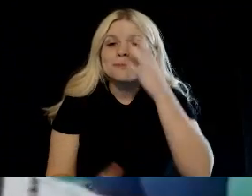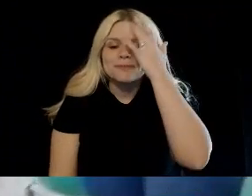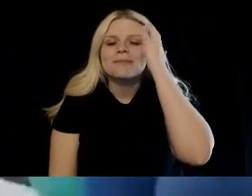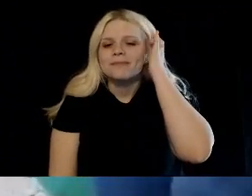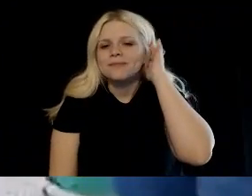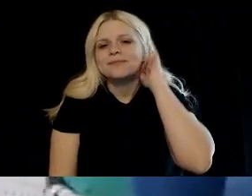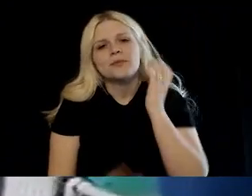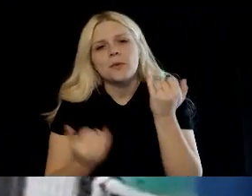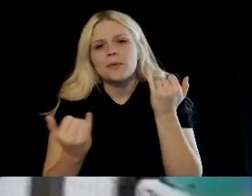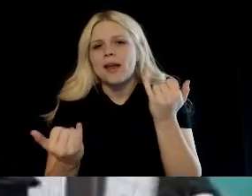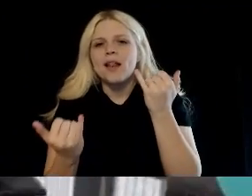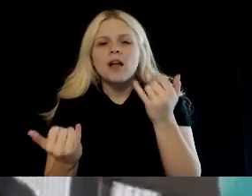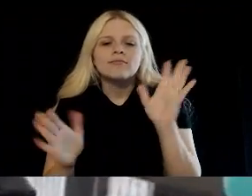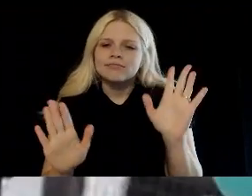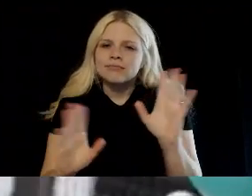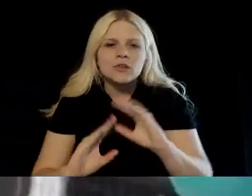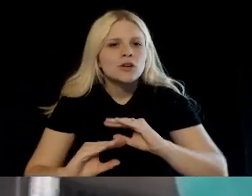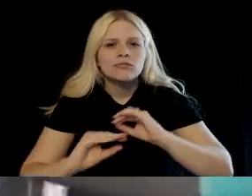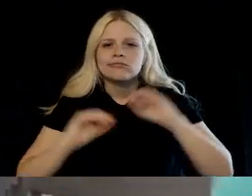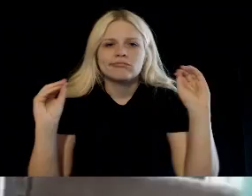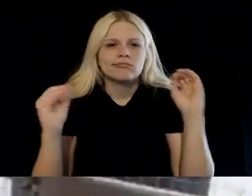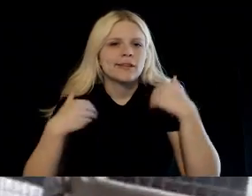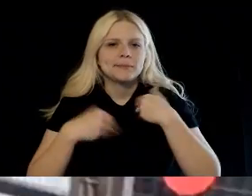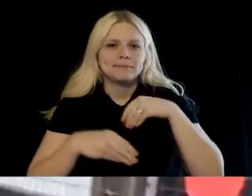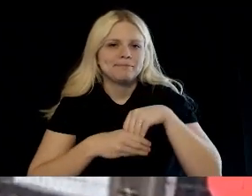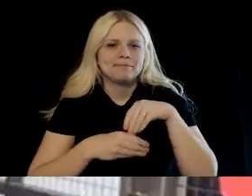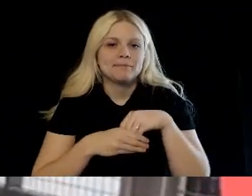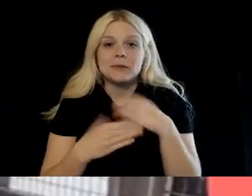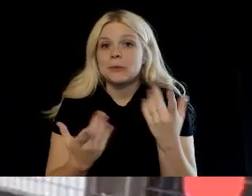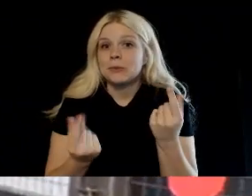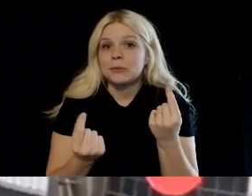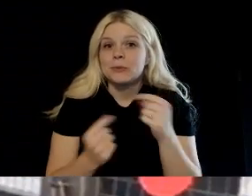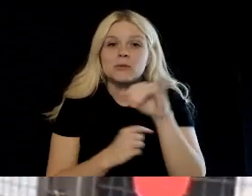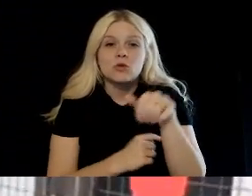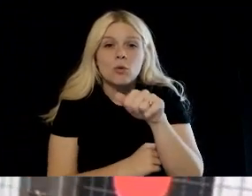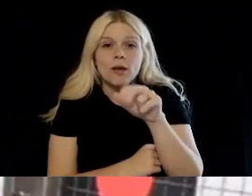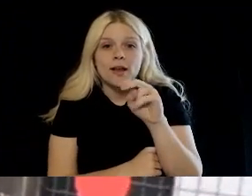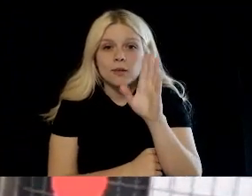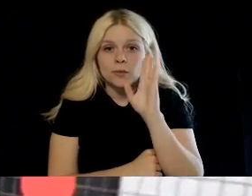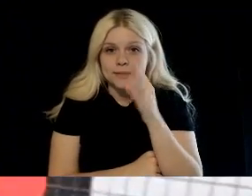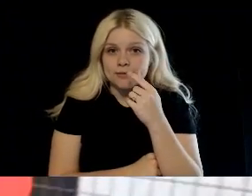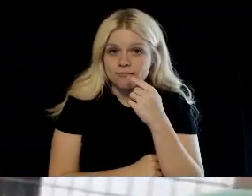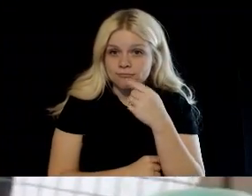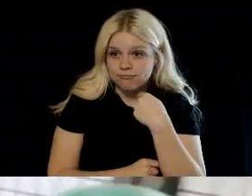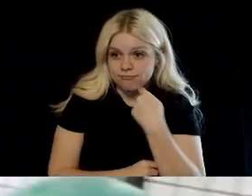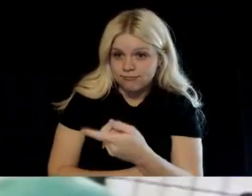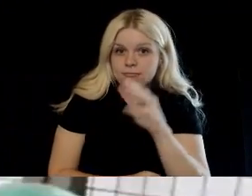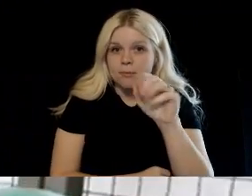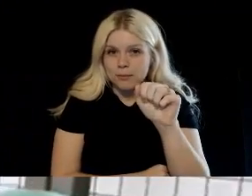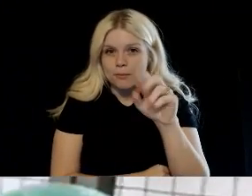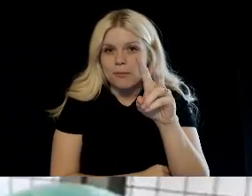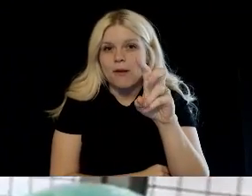have any animals inside. So in just a second, Joann is going to ask Maverick to come inside to this large- we call this Large Holding.